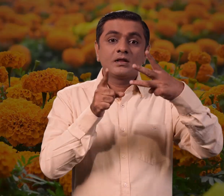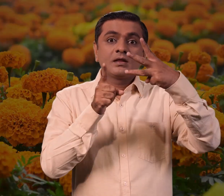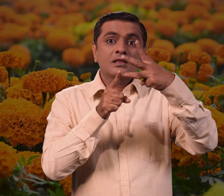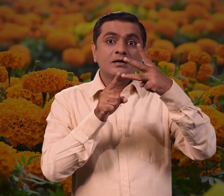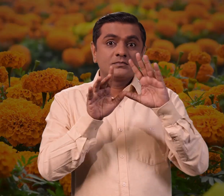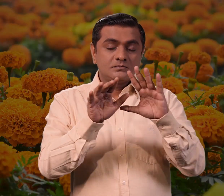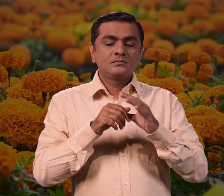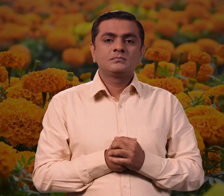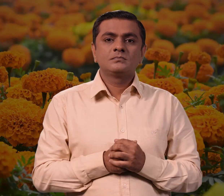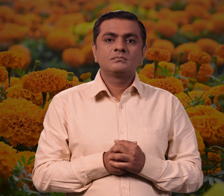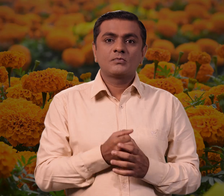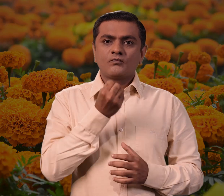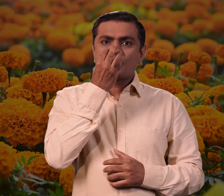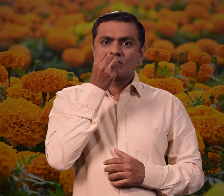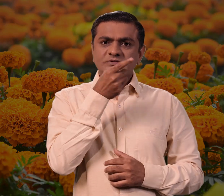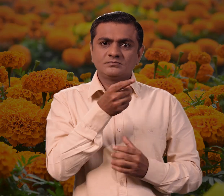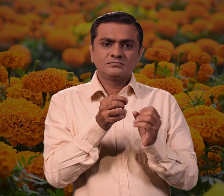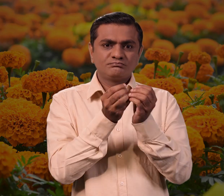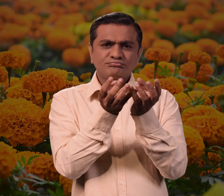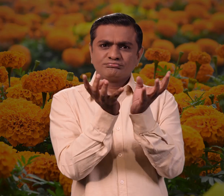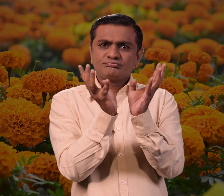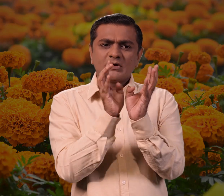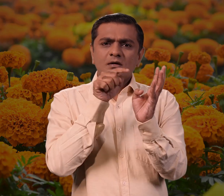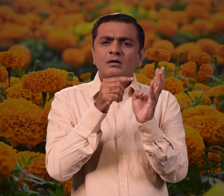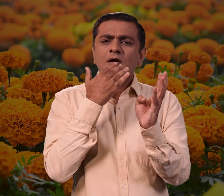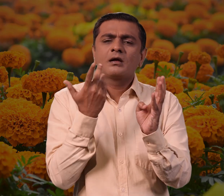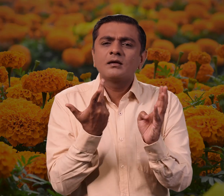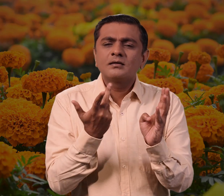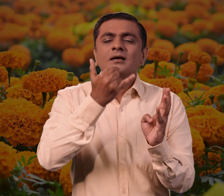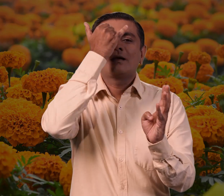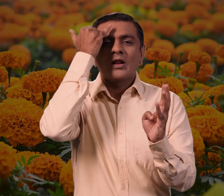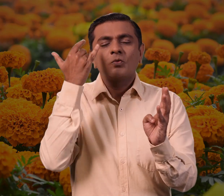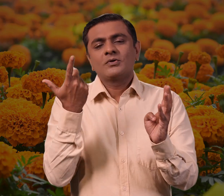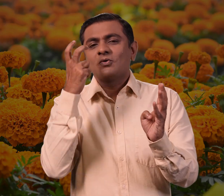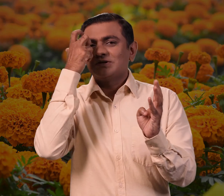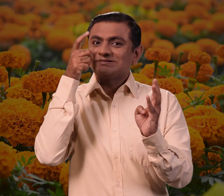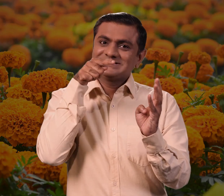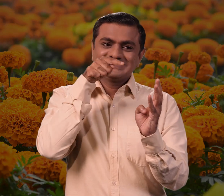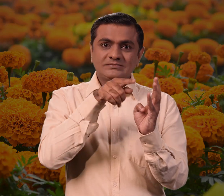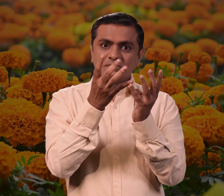3. Genda, which is yellow or orange in colour,